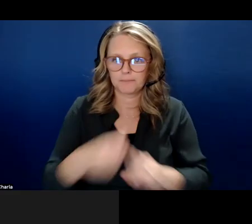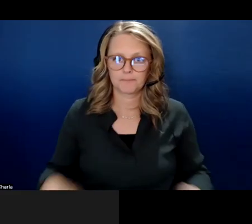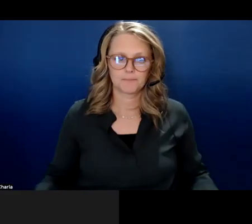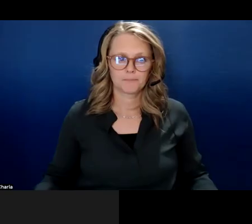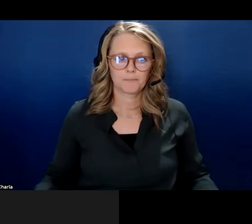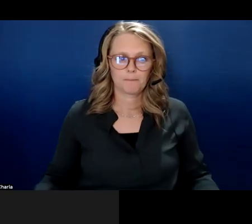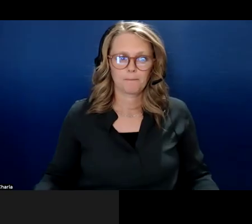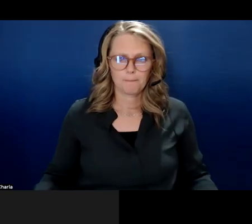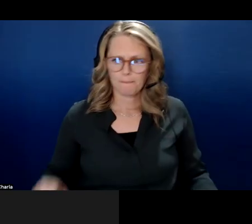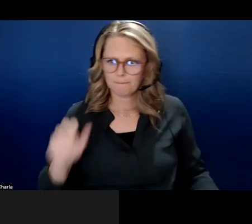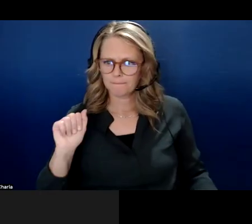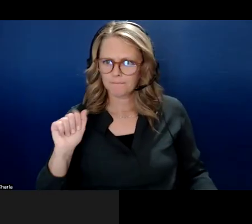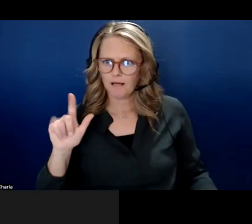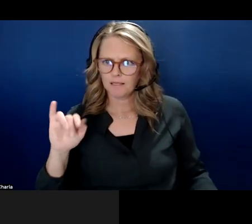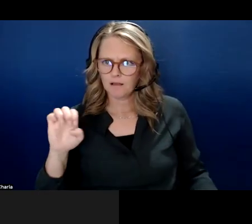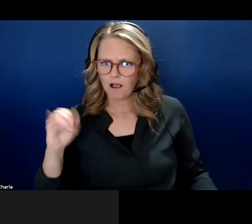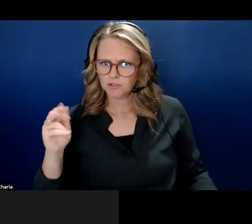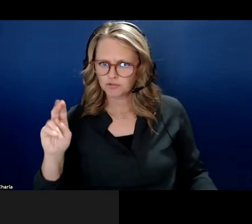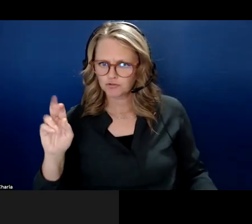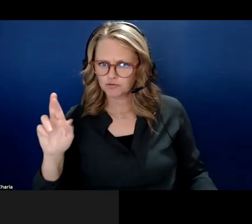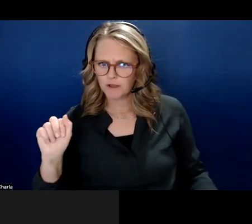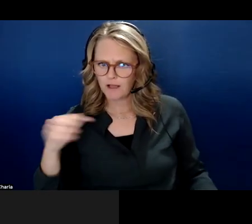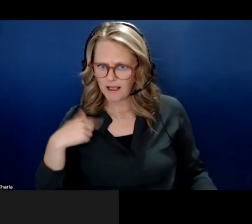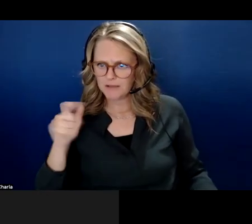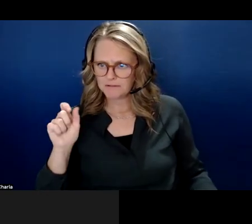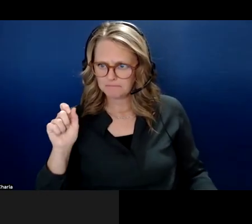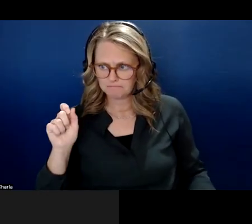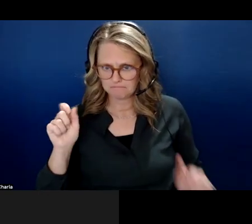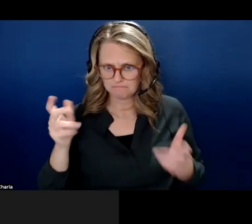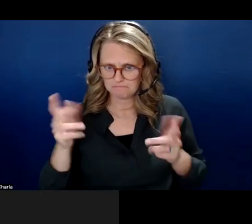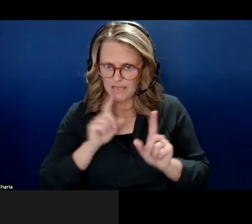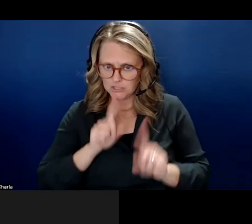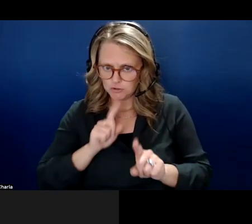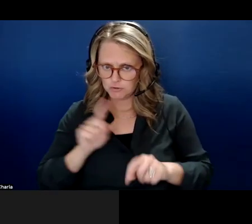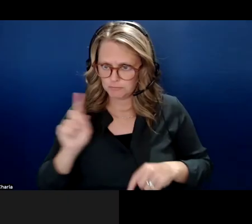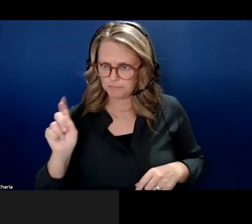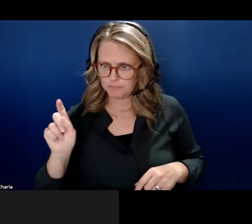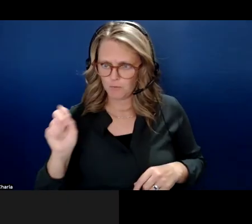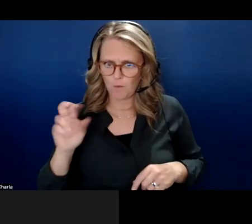Alejandra, did I address all your questions or were there more in there that I missed?